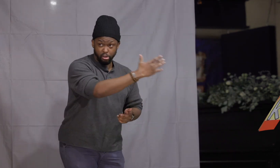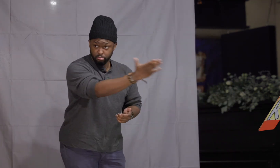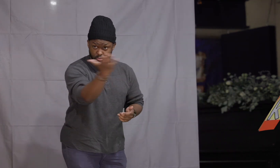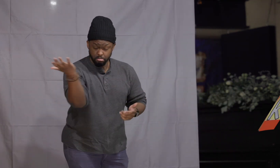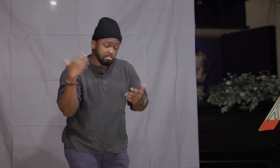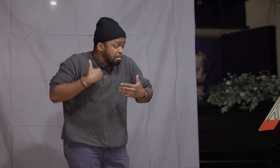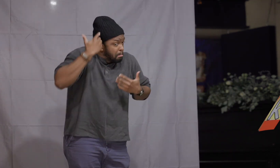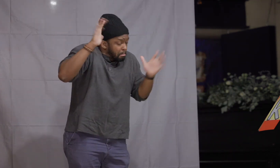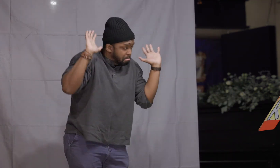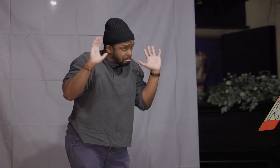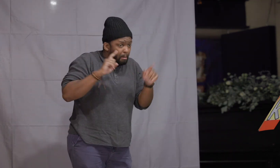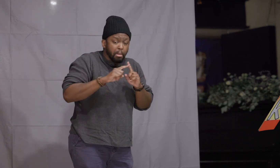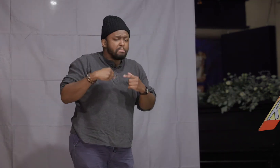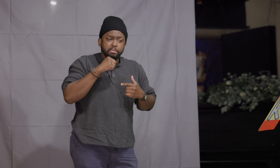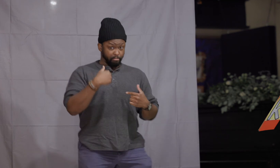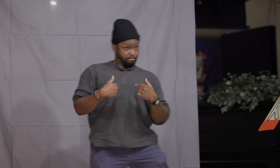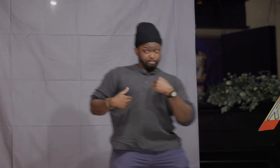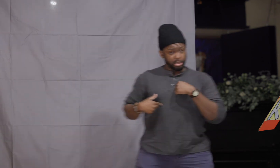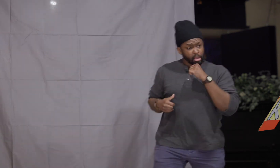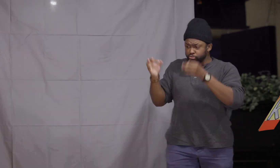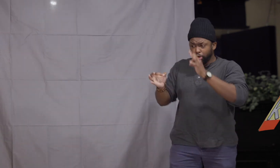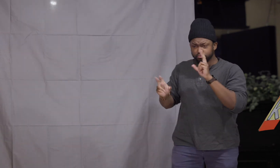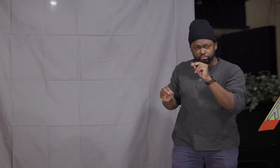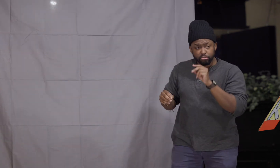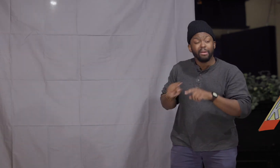Are you taking this seriously or taking this for granted?